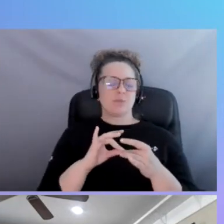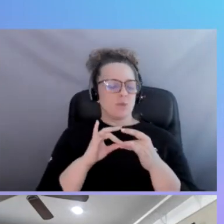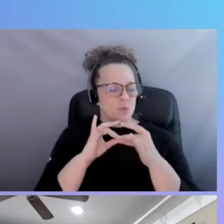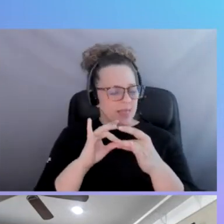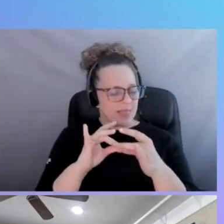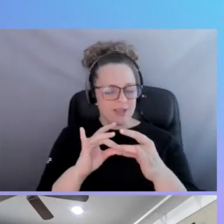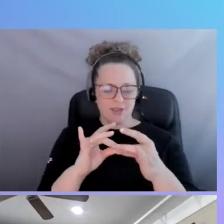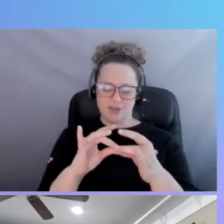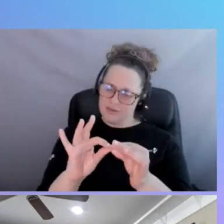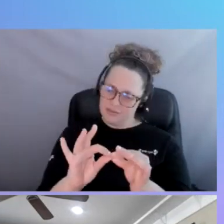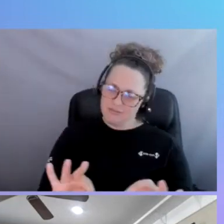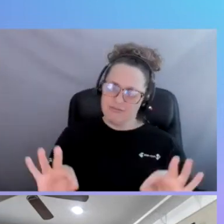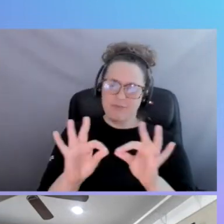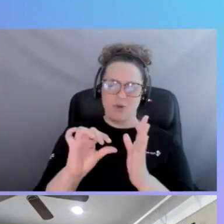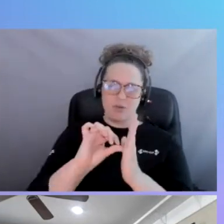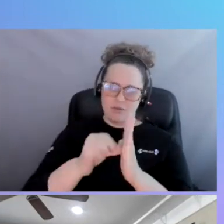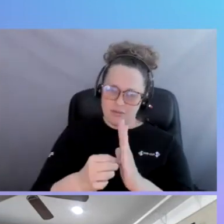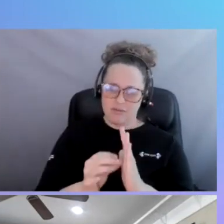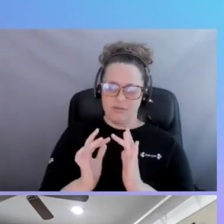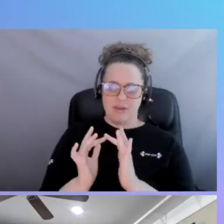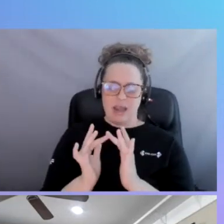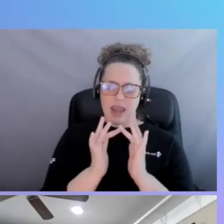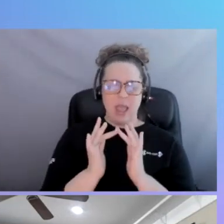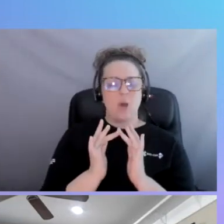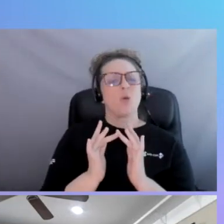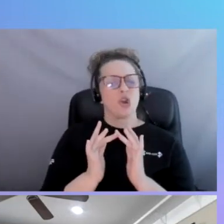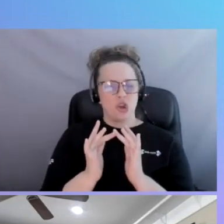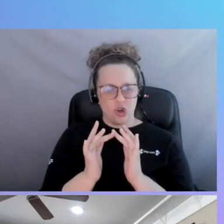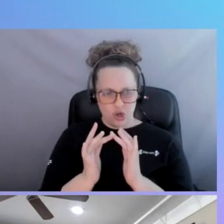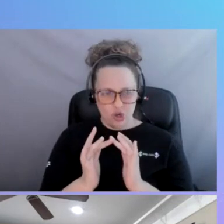Building that network and building and never giving up